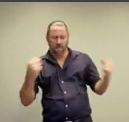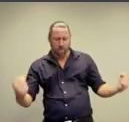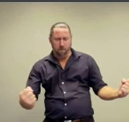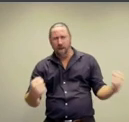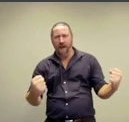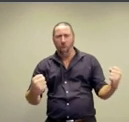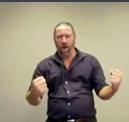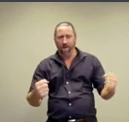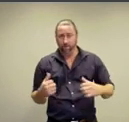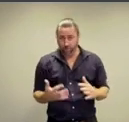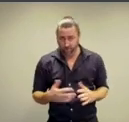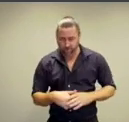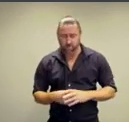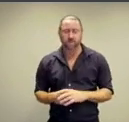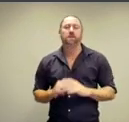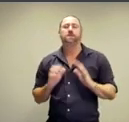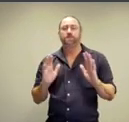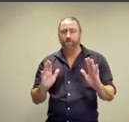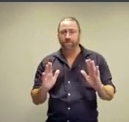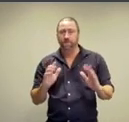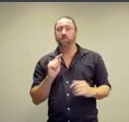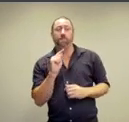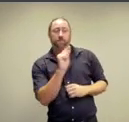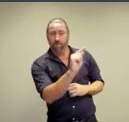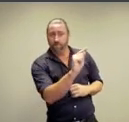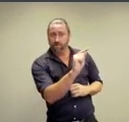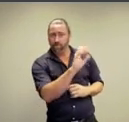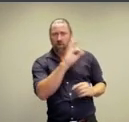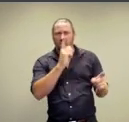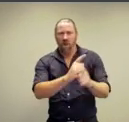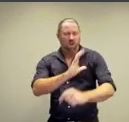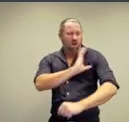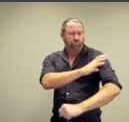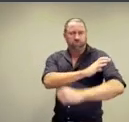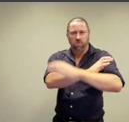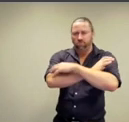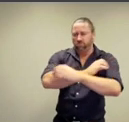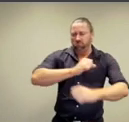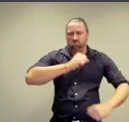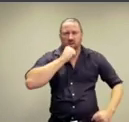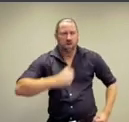can gaze over Marlon Brando's face as I do this. So he is not exactly